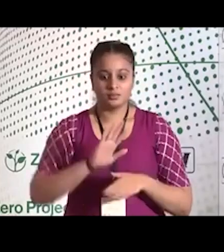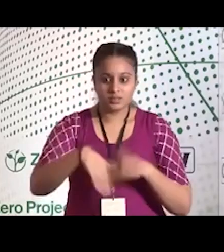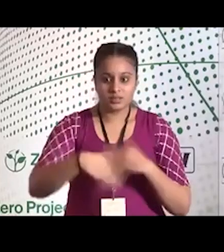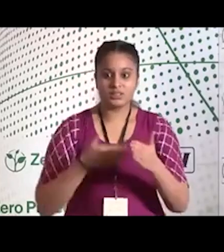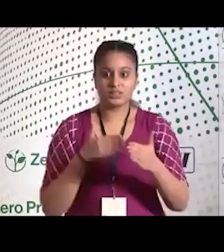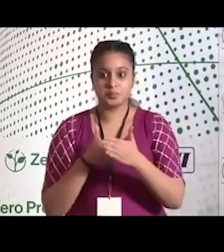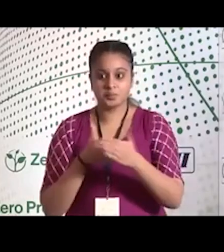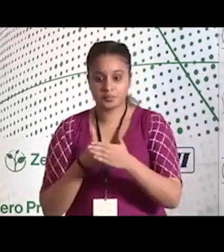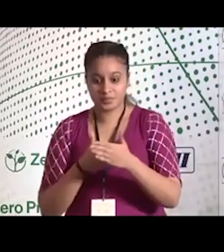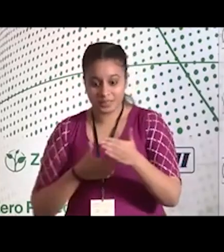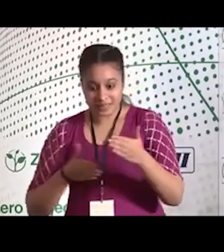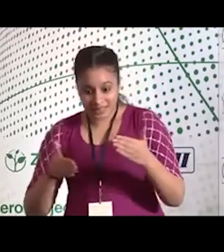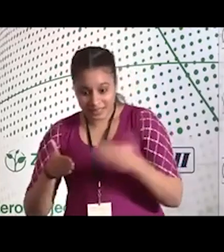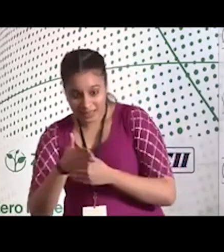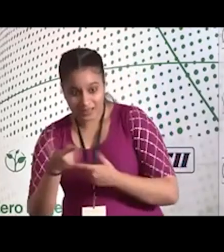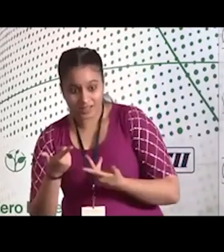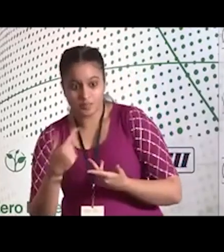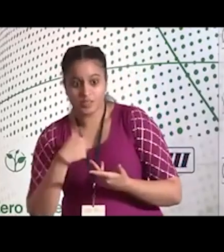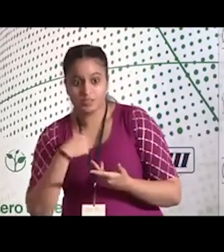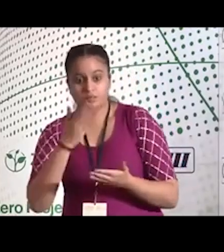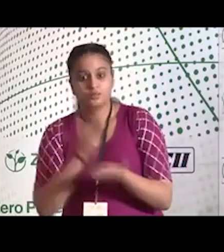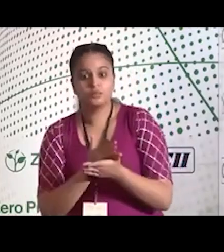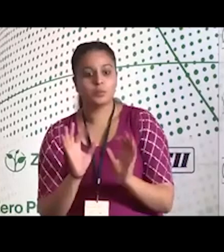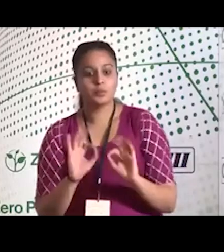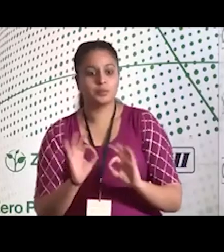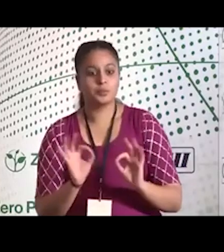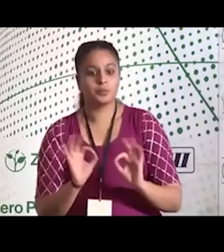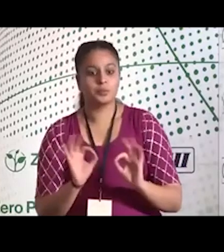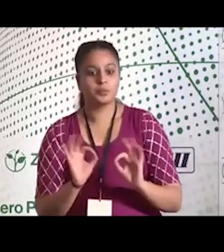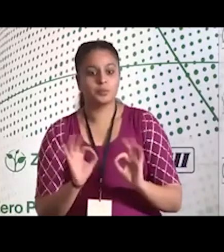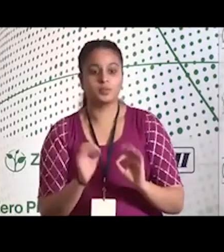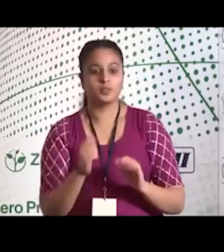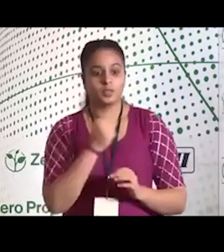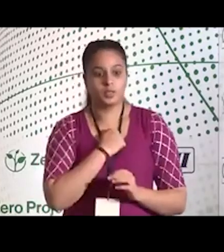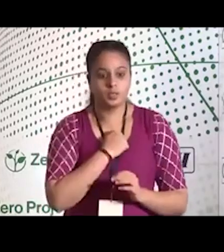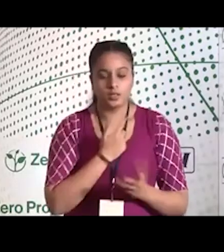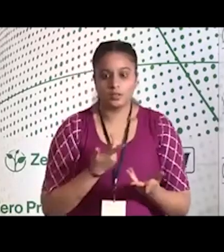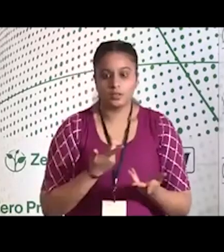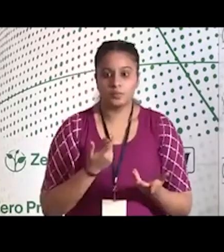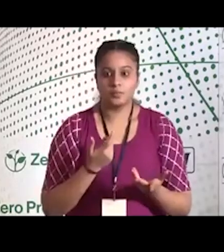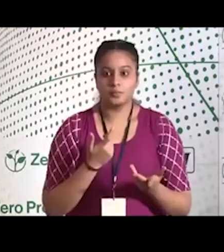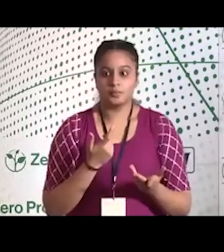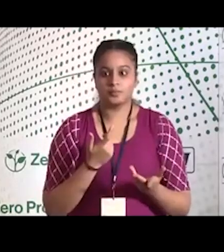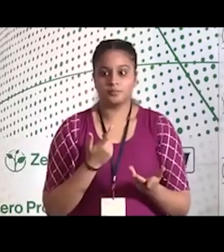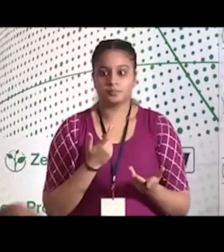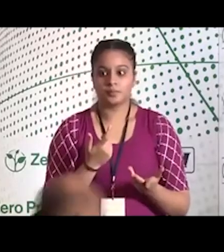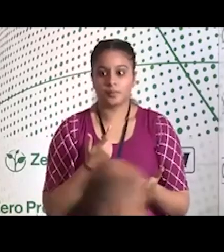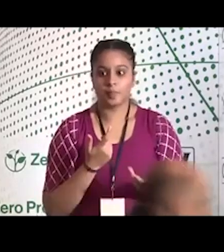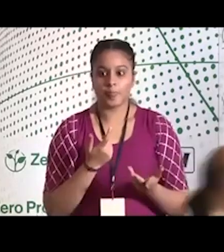given you see Negro caught up now maybe, he muttered, would be deja boom.